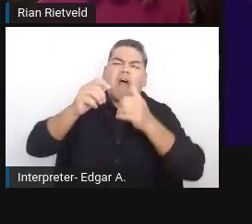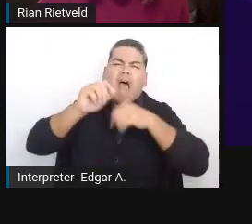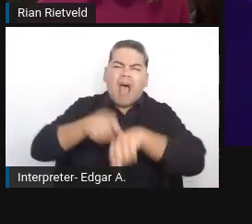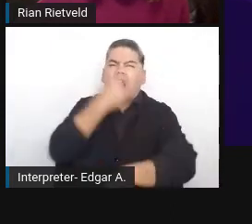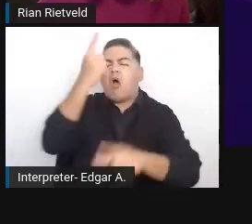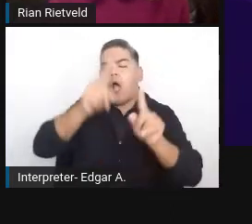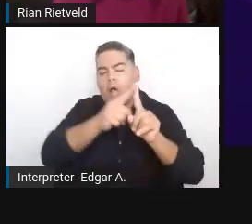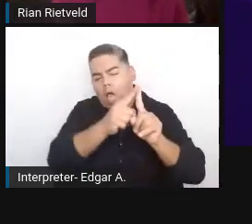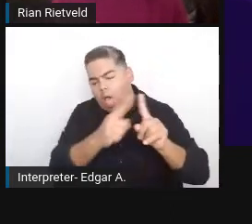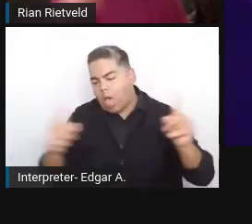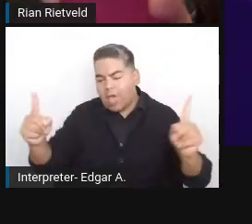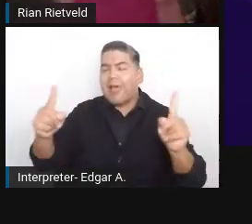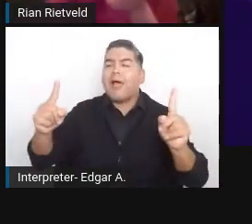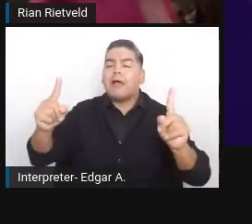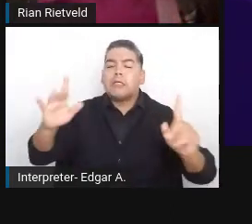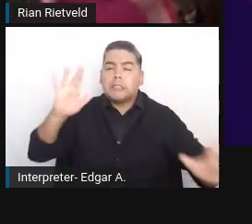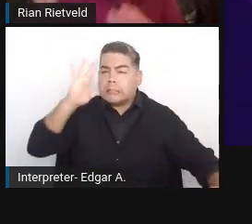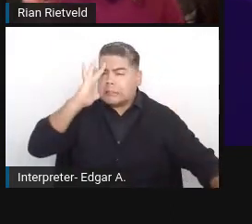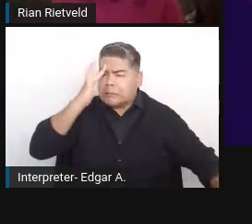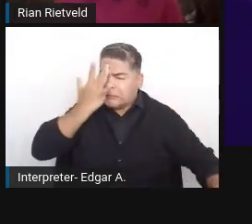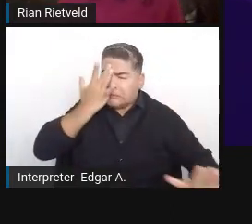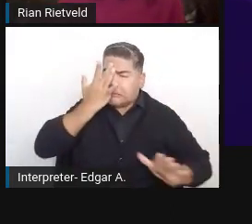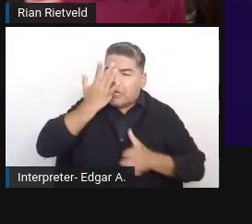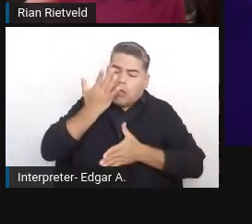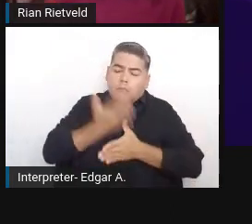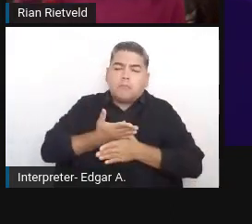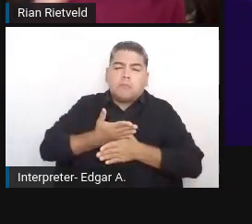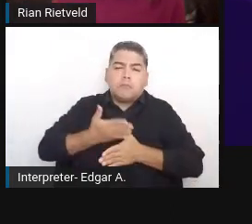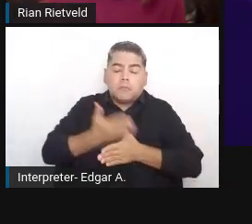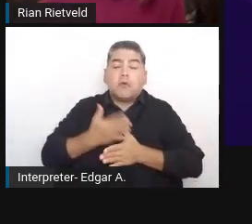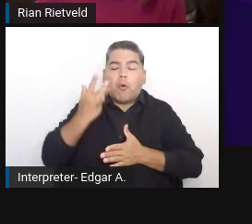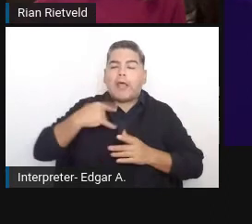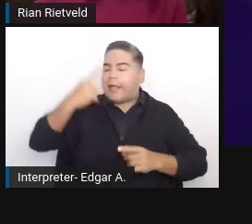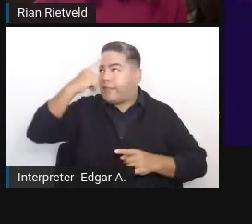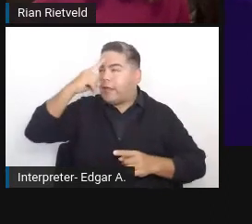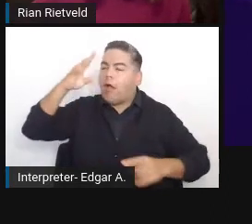You come up with a super password and you press enter or submit